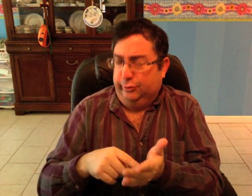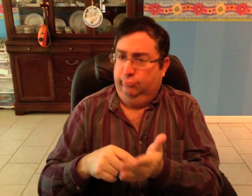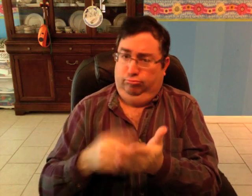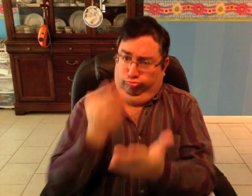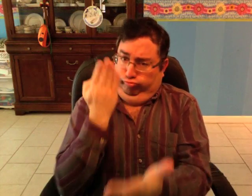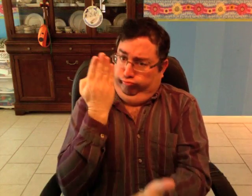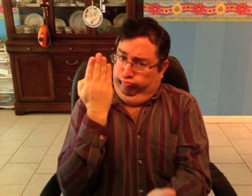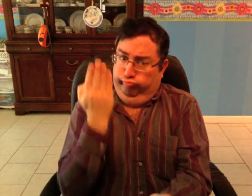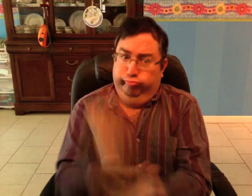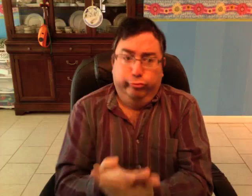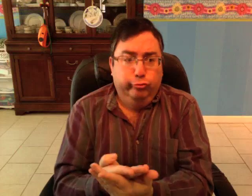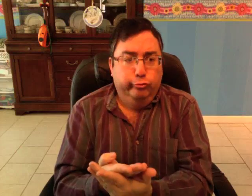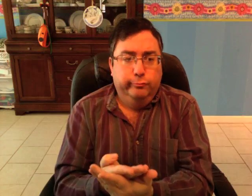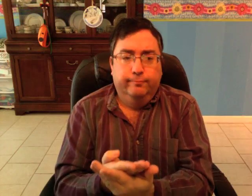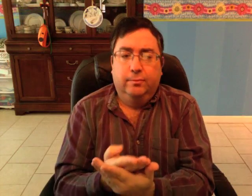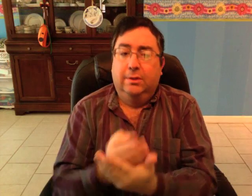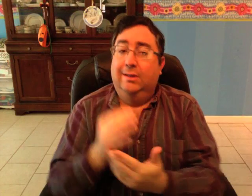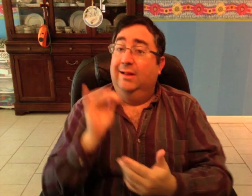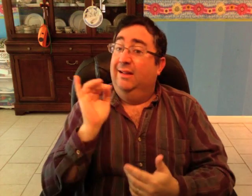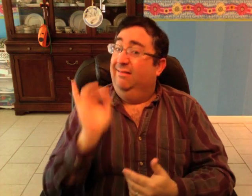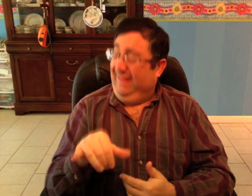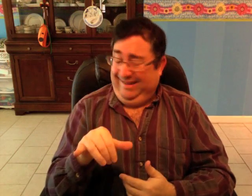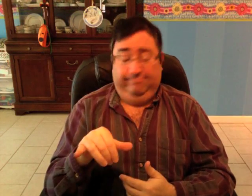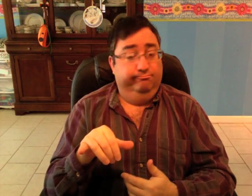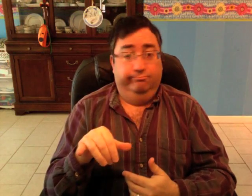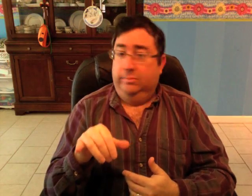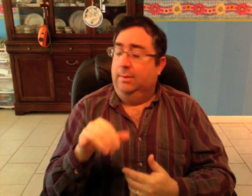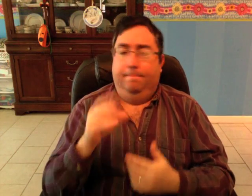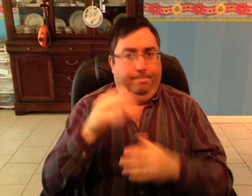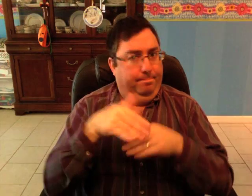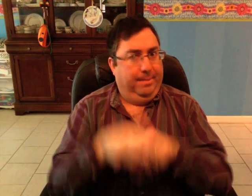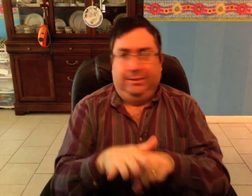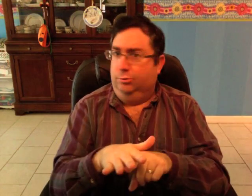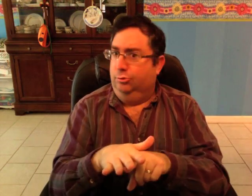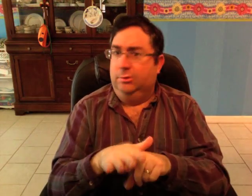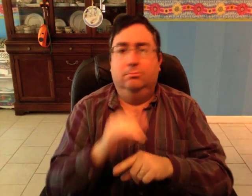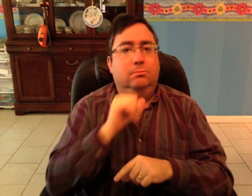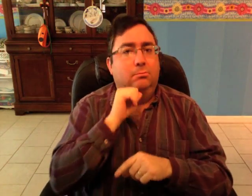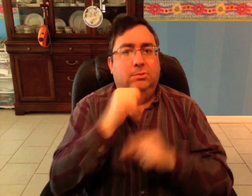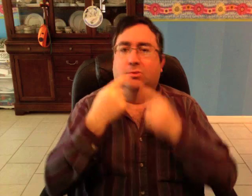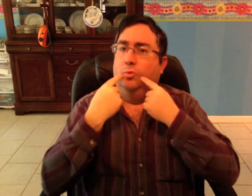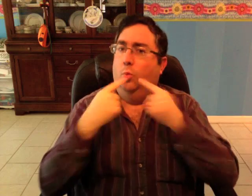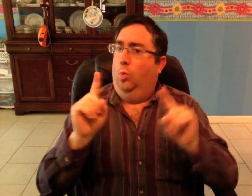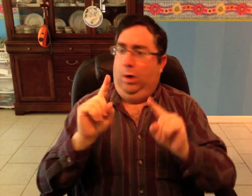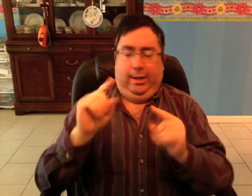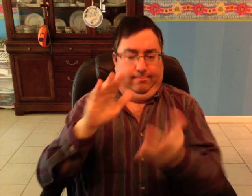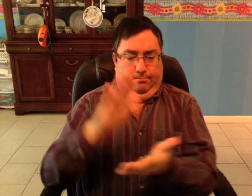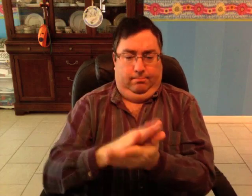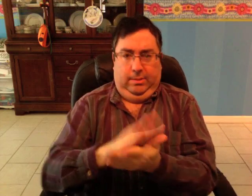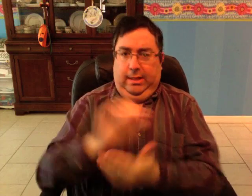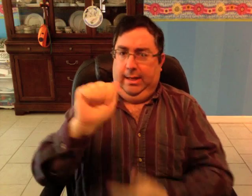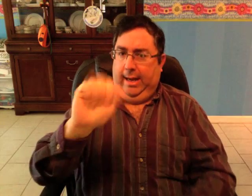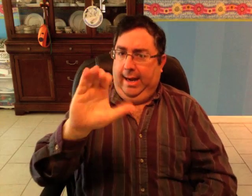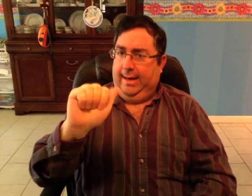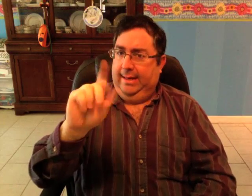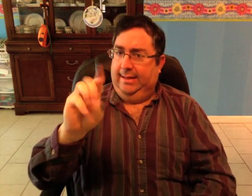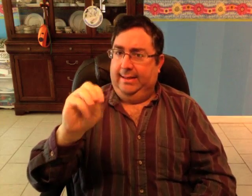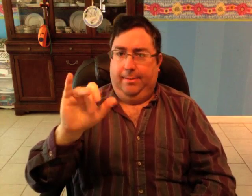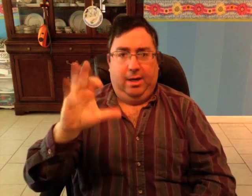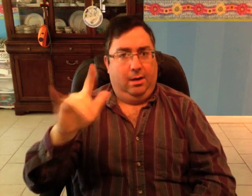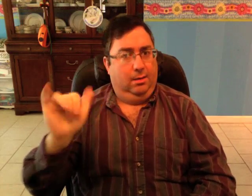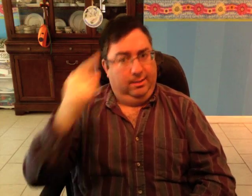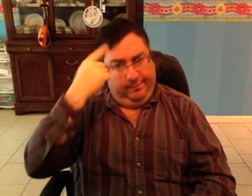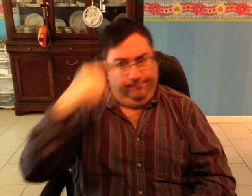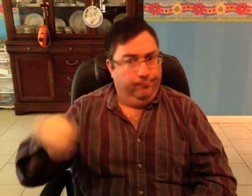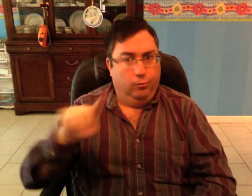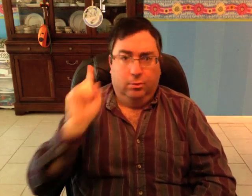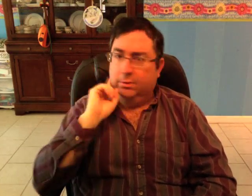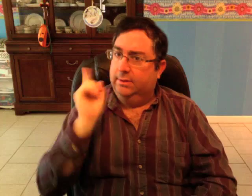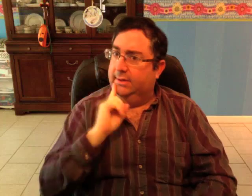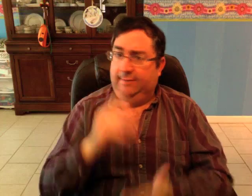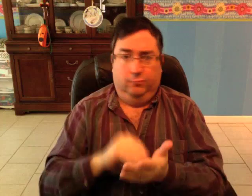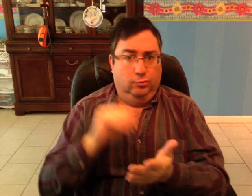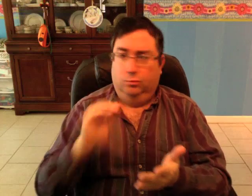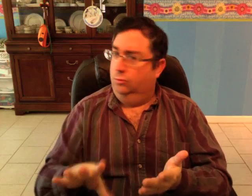Plus, this research proves that mainstreaming does NOT work academically for Deaf students.